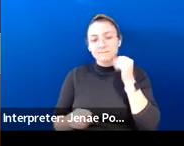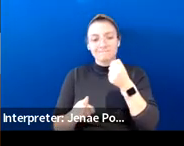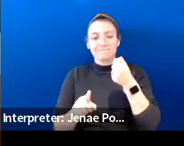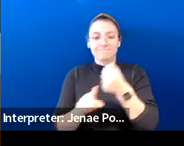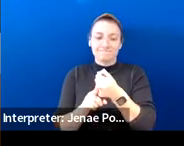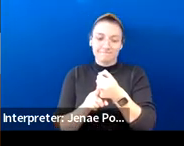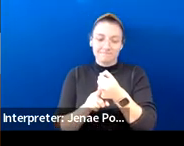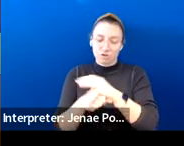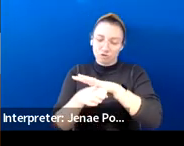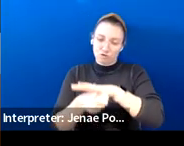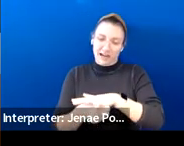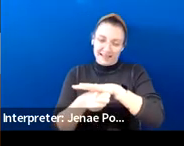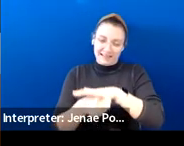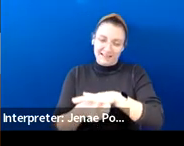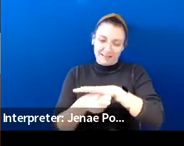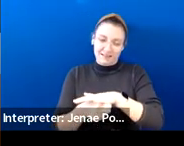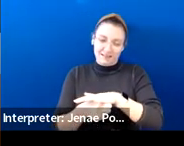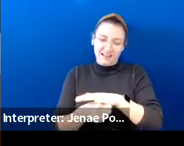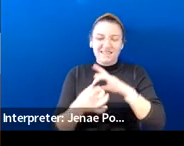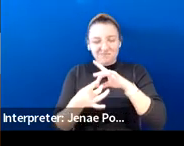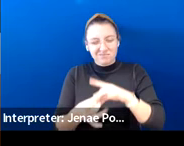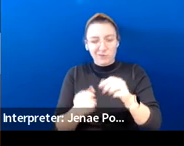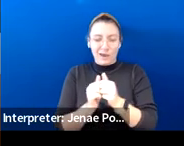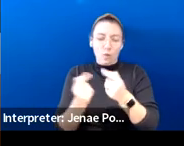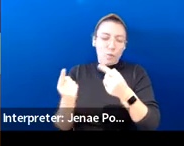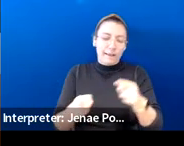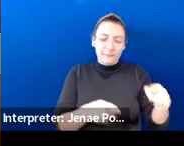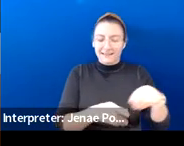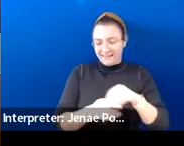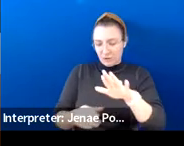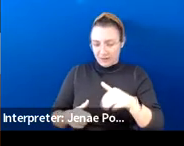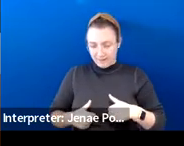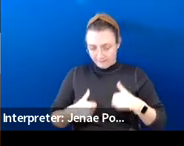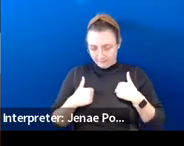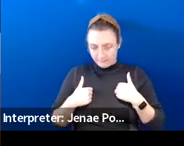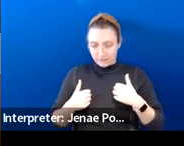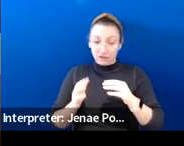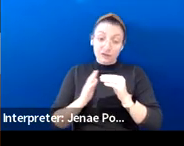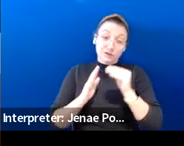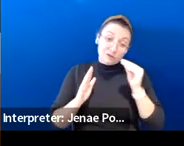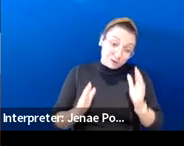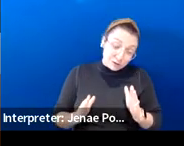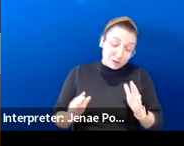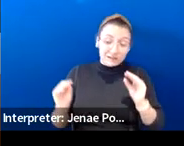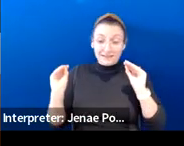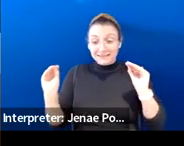And this has to do more of the events in your life. So students, teachers,